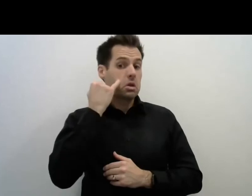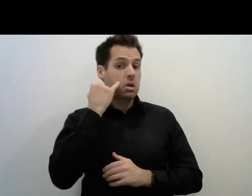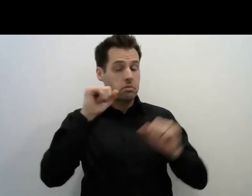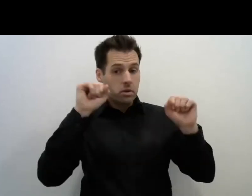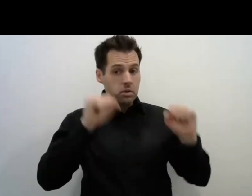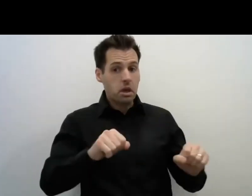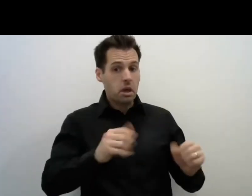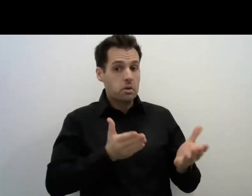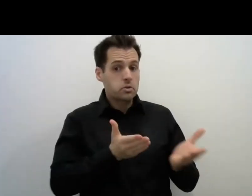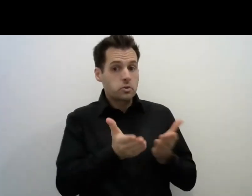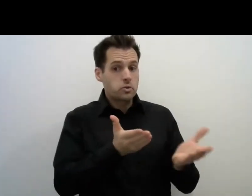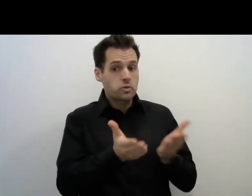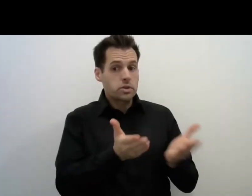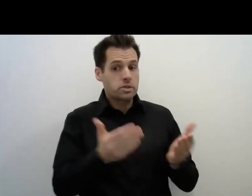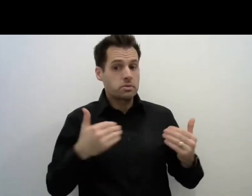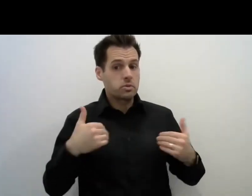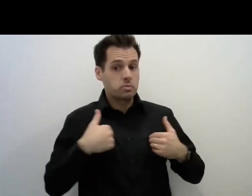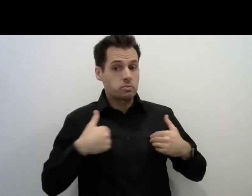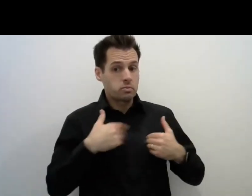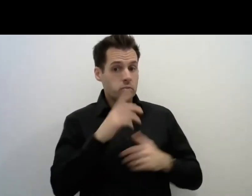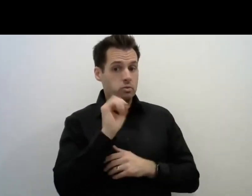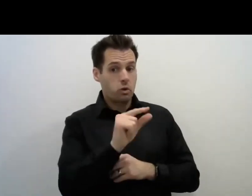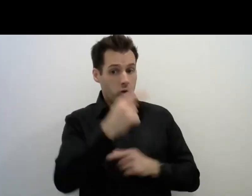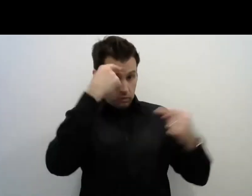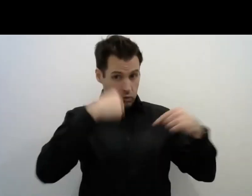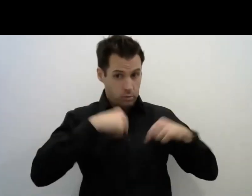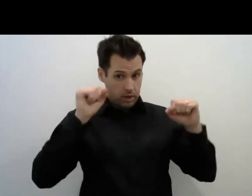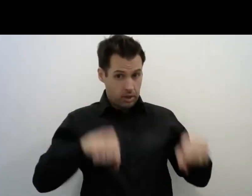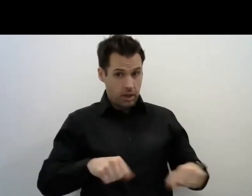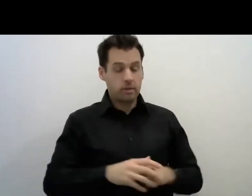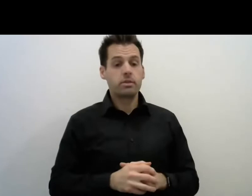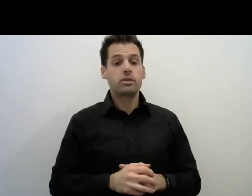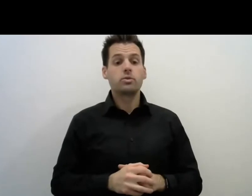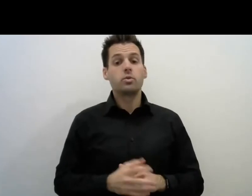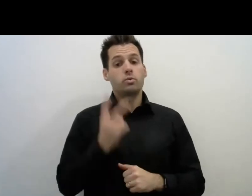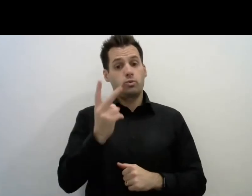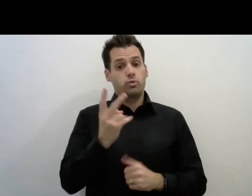appropriate for me or not there are two sides of the coin to having a service dog